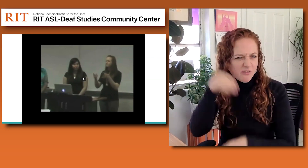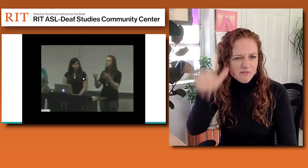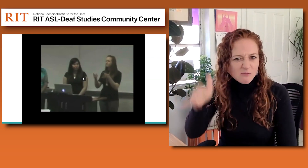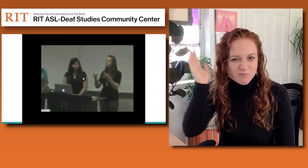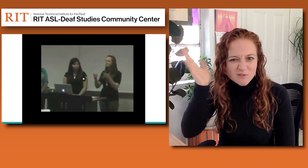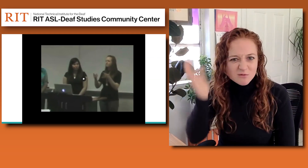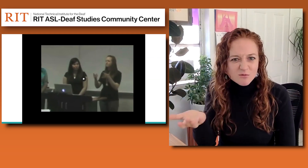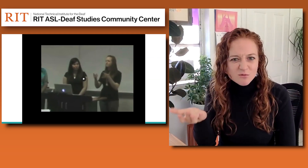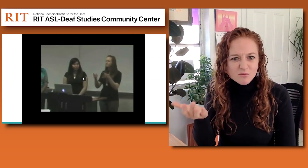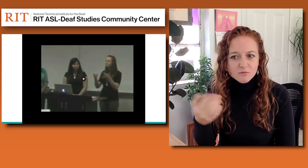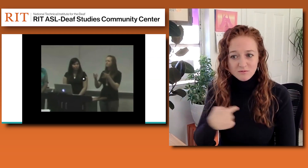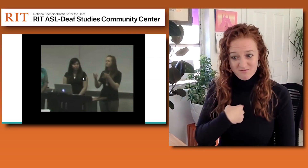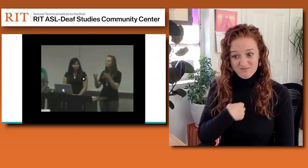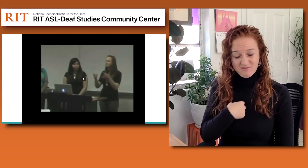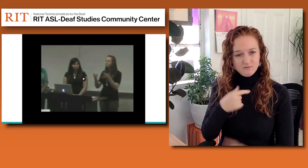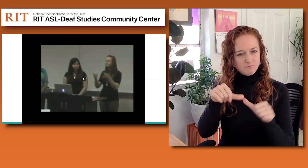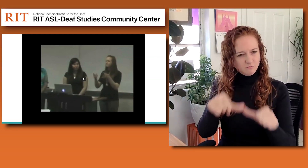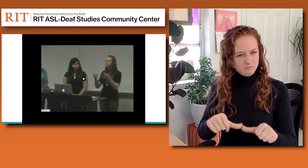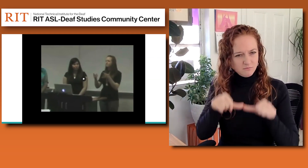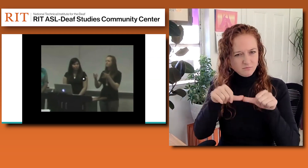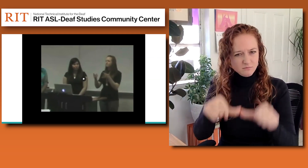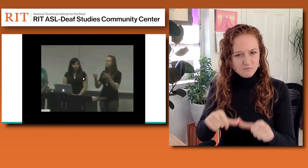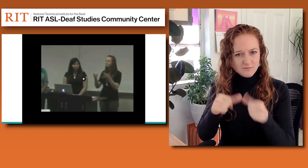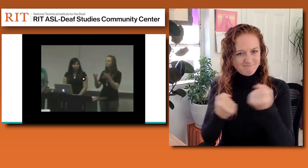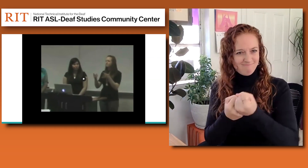because they didn't get a lot out of that presentation,